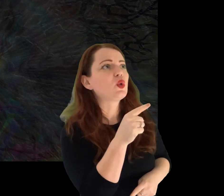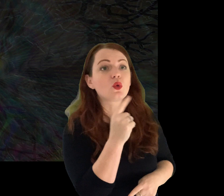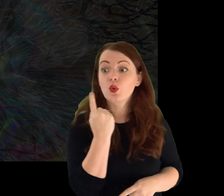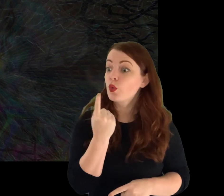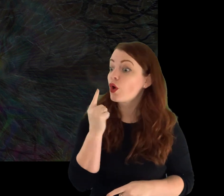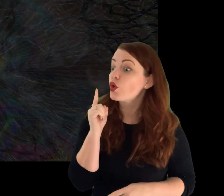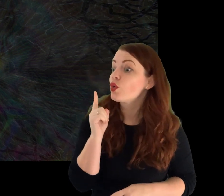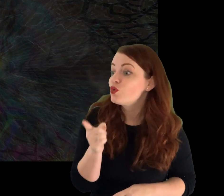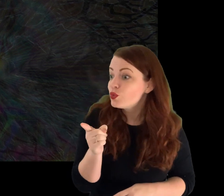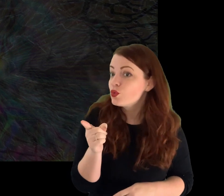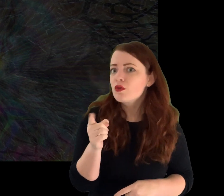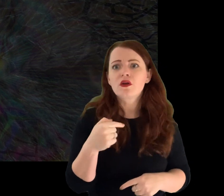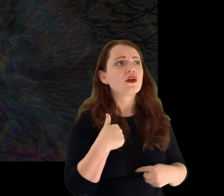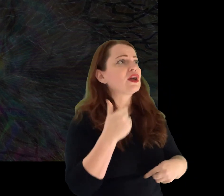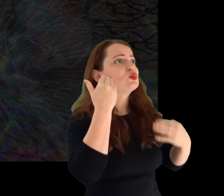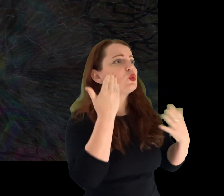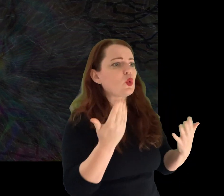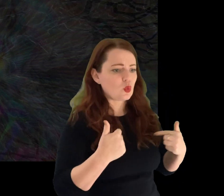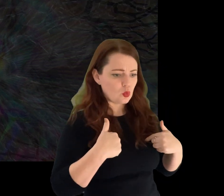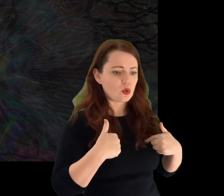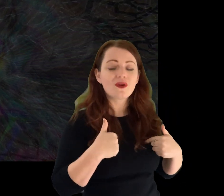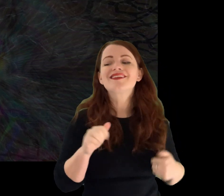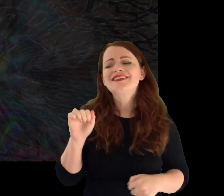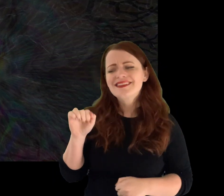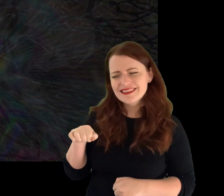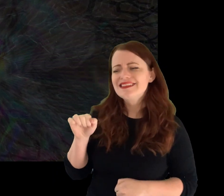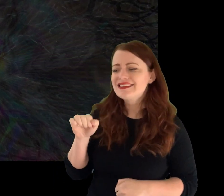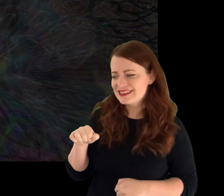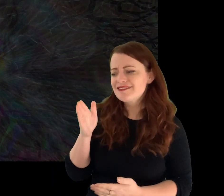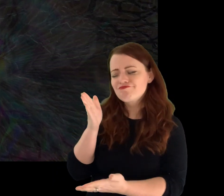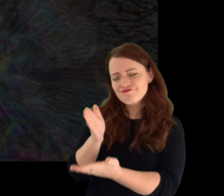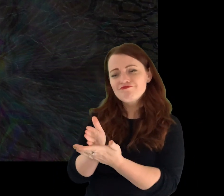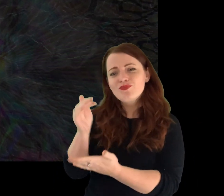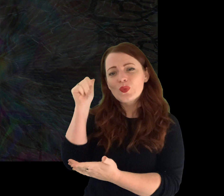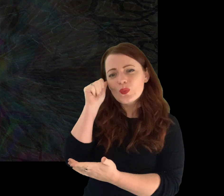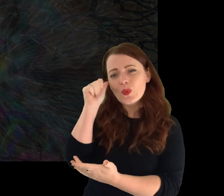“Who are youoooooooooooh?” “I don’t know who I am” “Yes you do, yes you do”